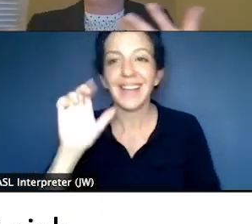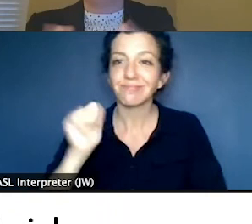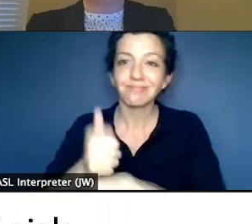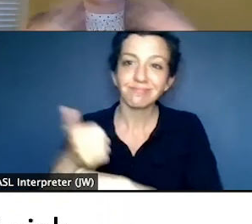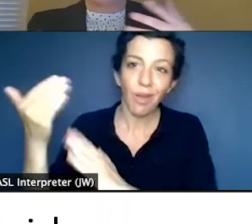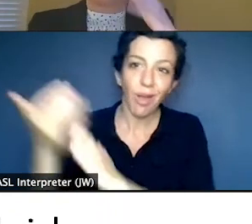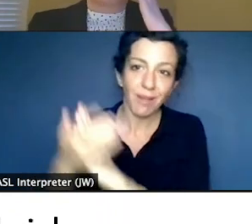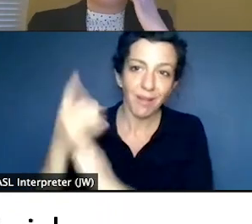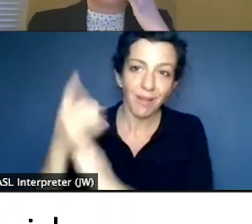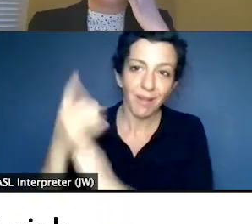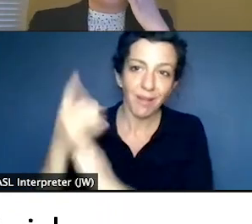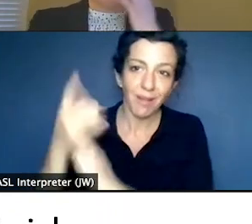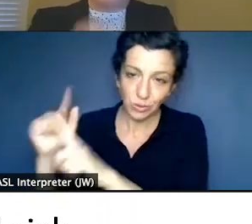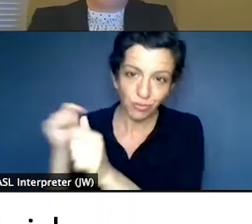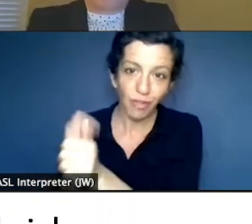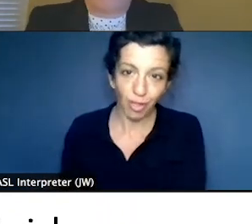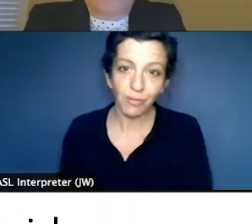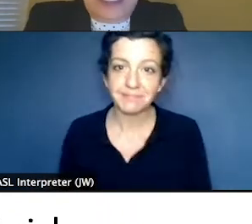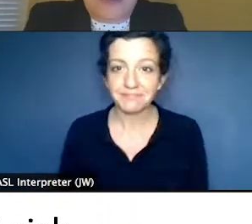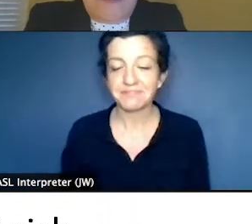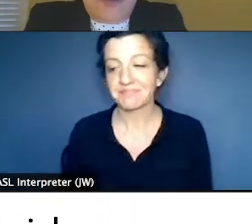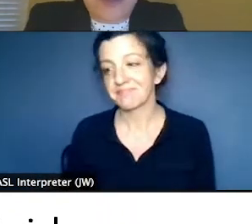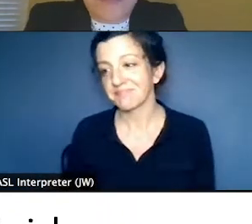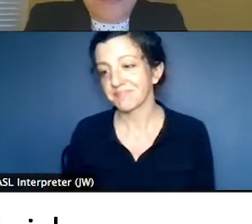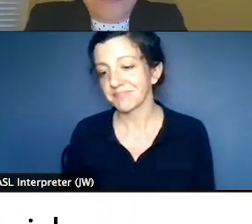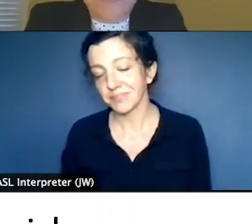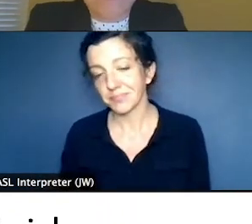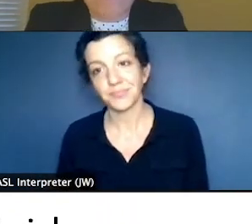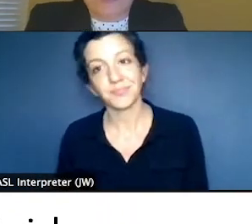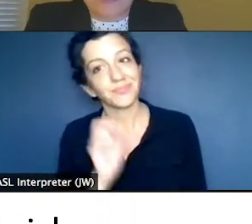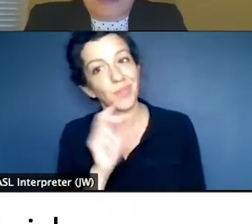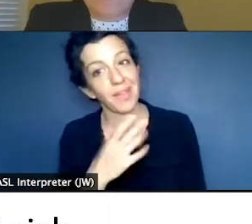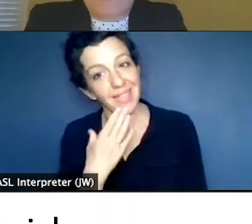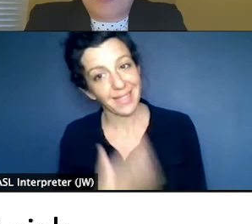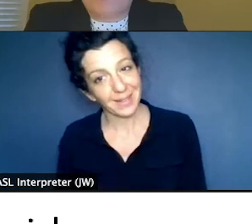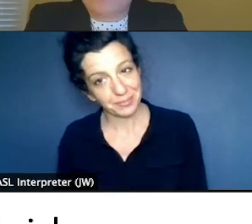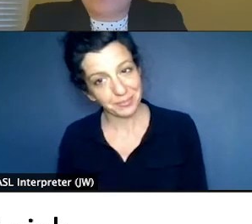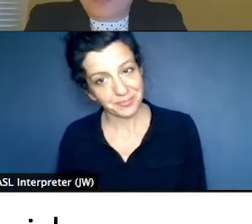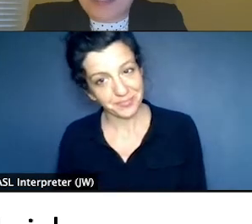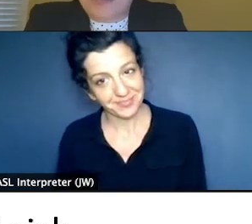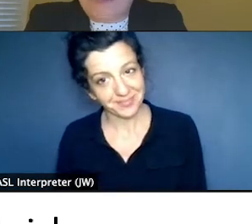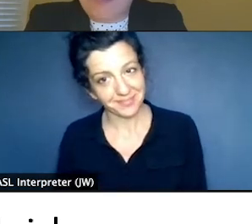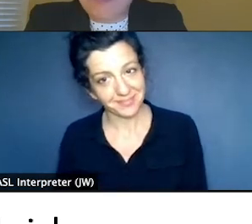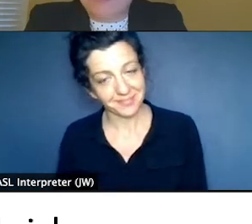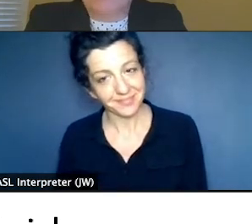to provide information on risk levels. Depending on those risk levels,